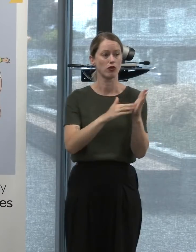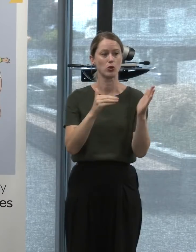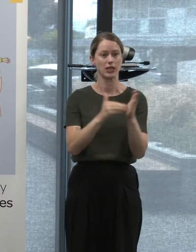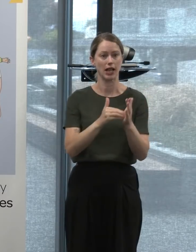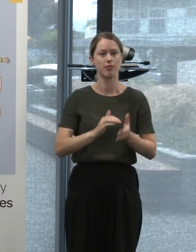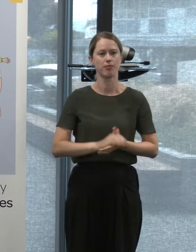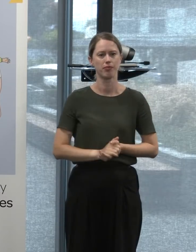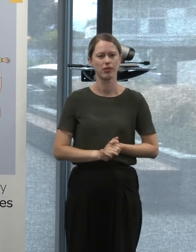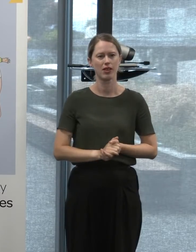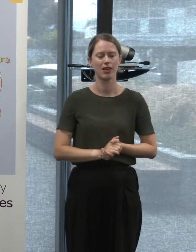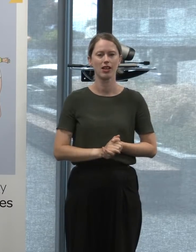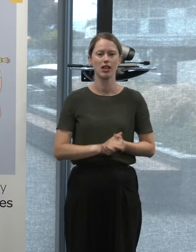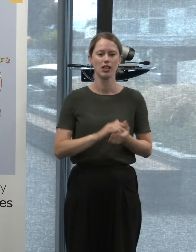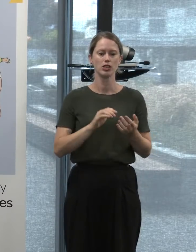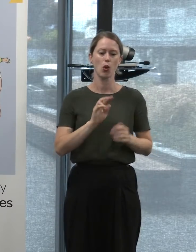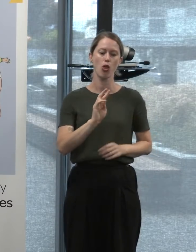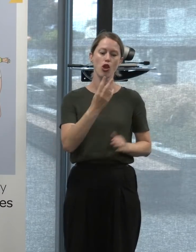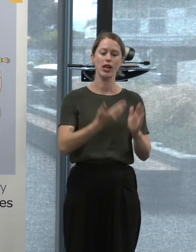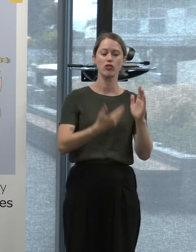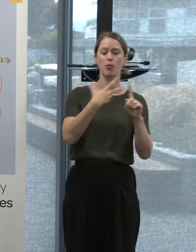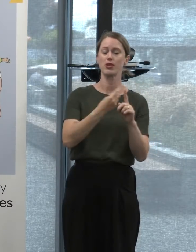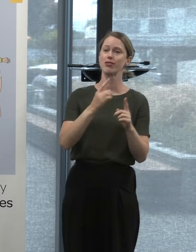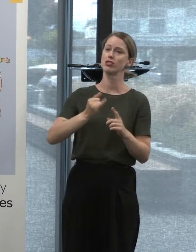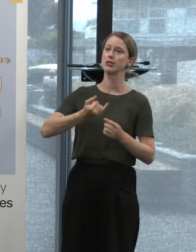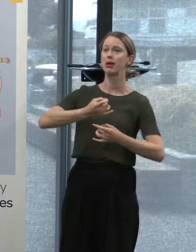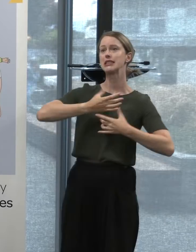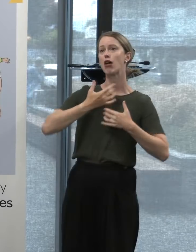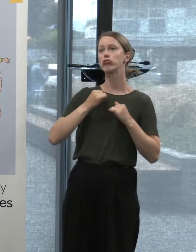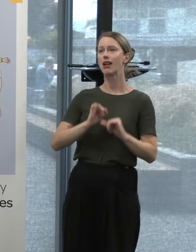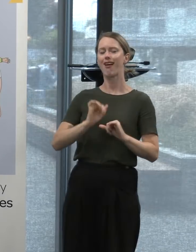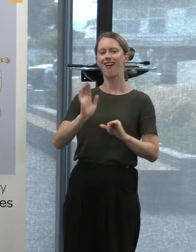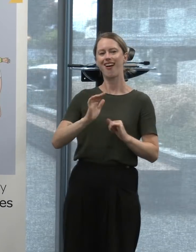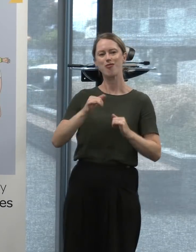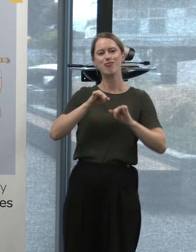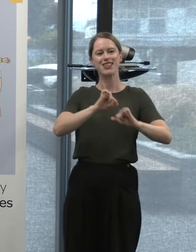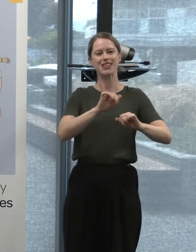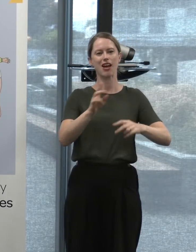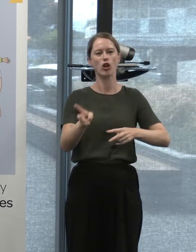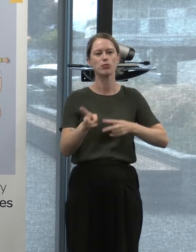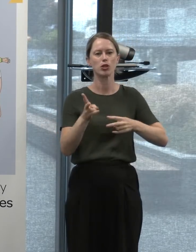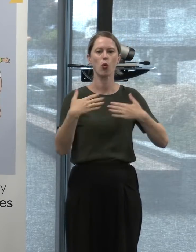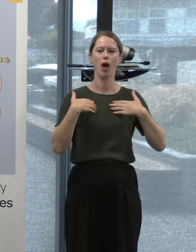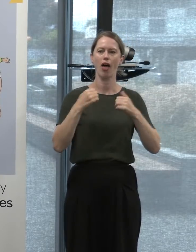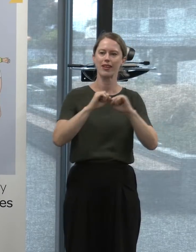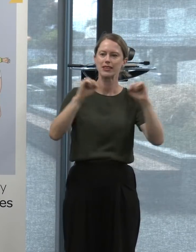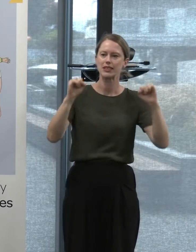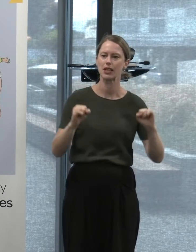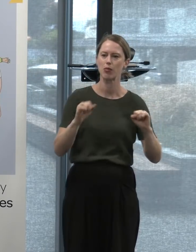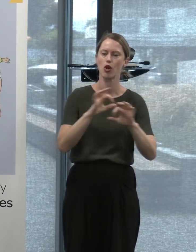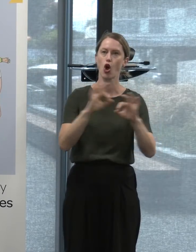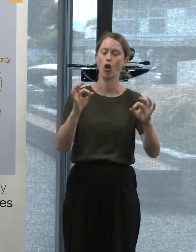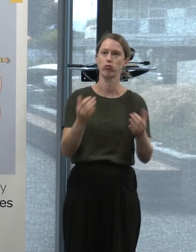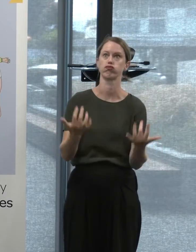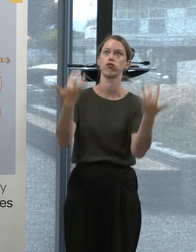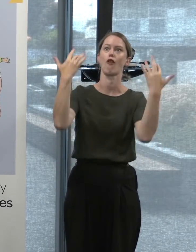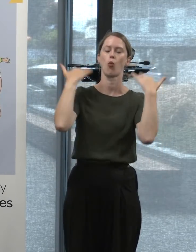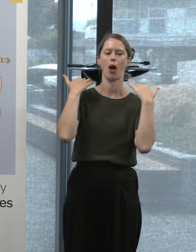seriously disrupt other important healthcare.